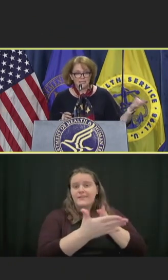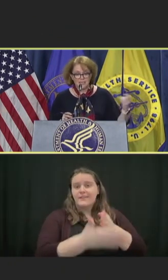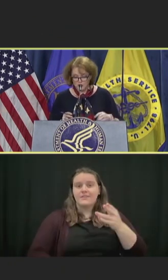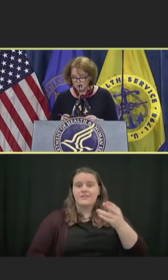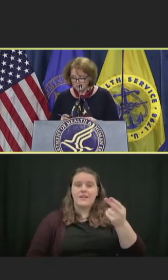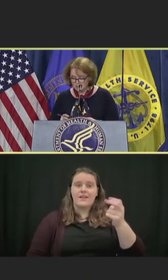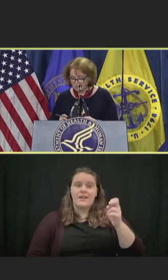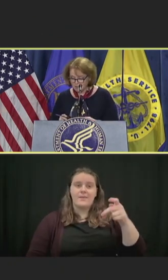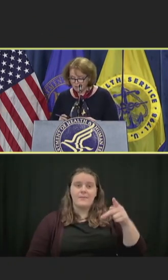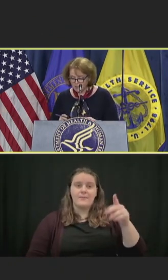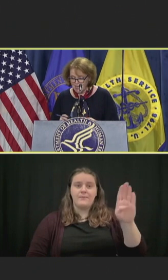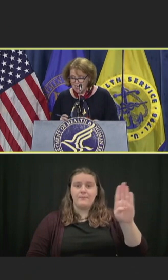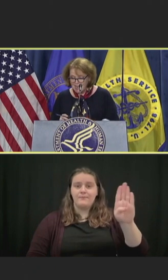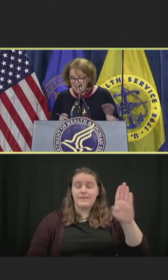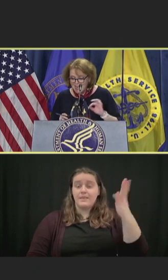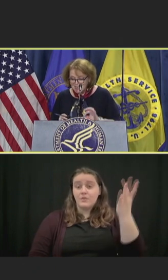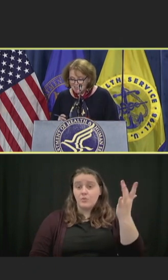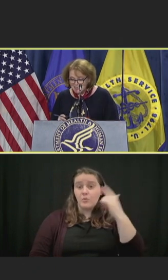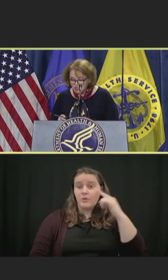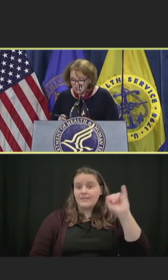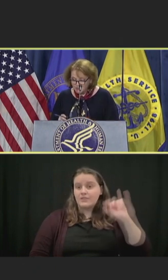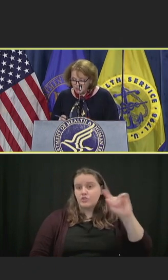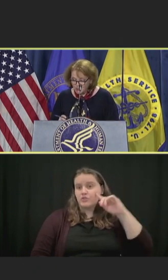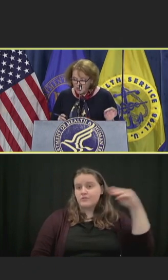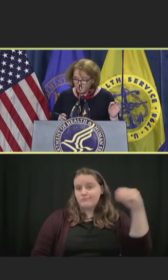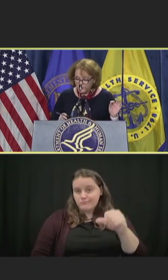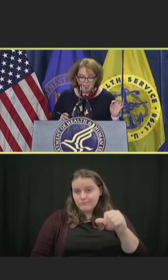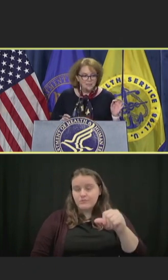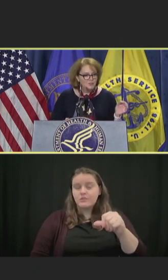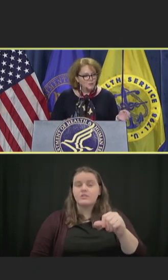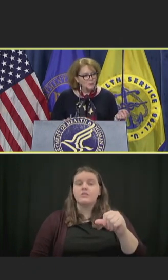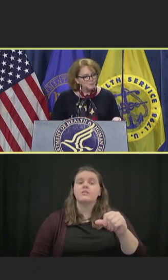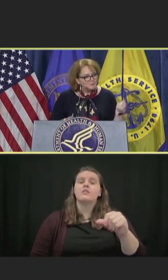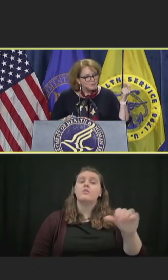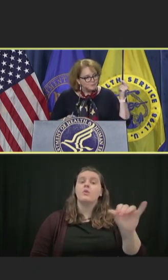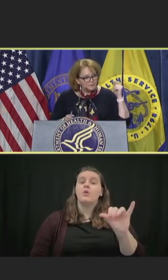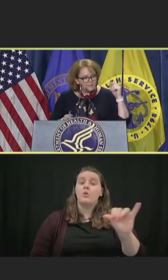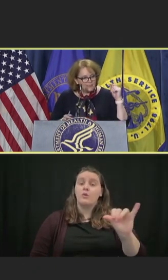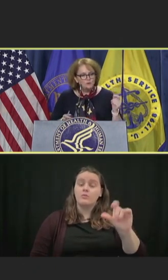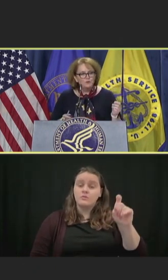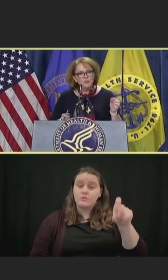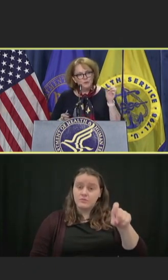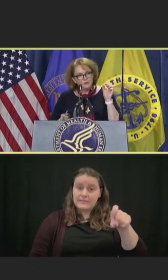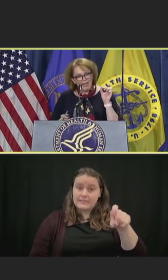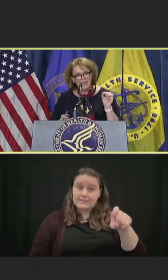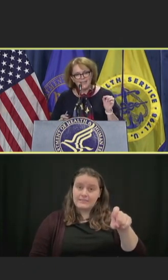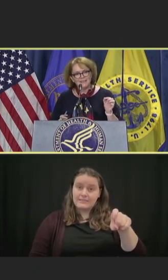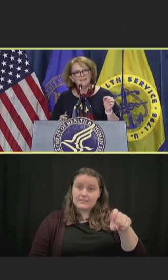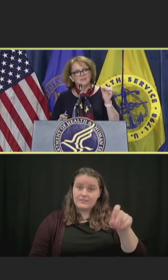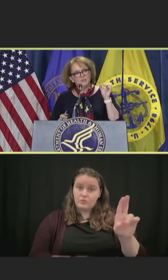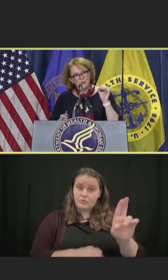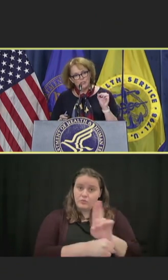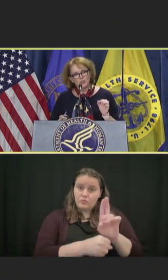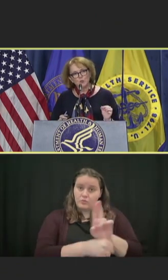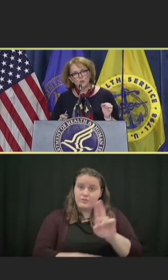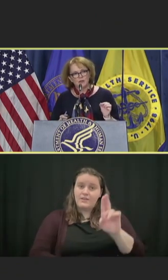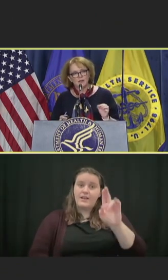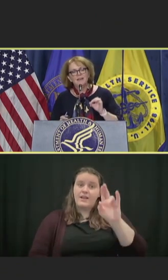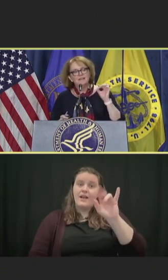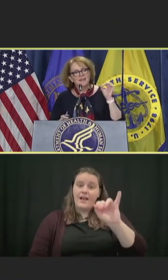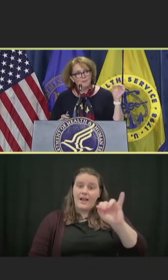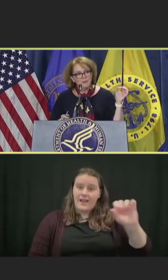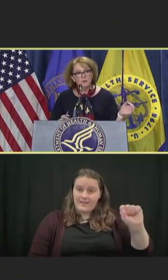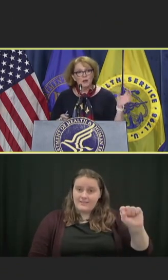insurance coverage for that. And in addition, we also need to use IISes to ensure that people are